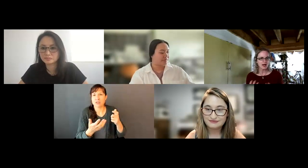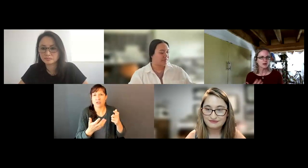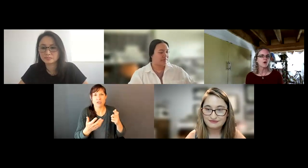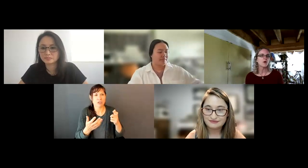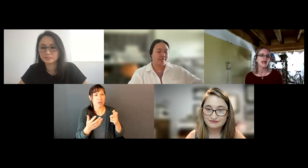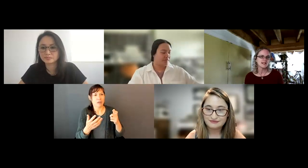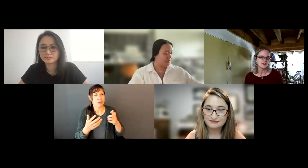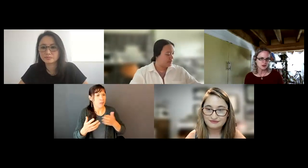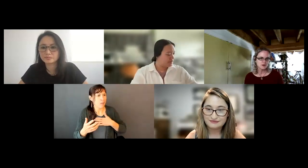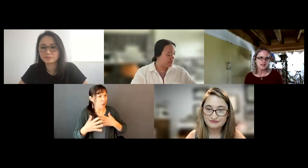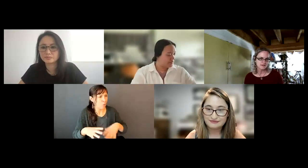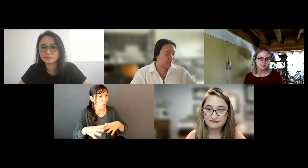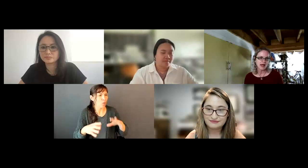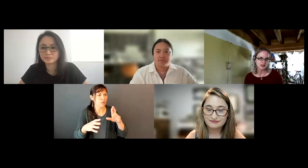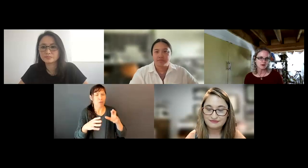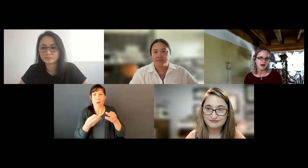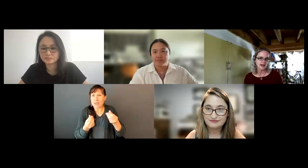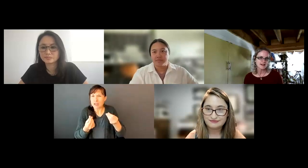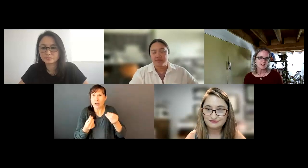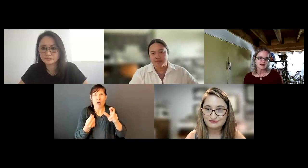like how and in what way did you use the feedback you got?